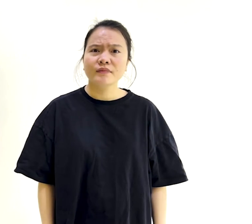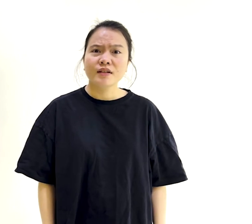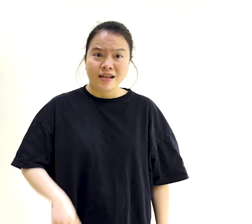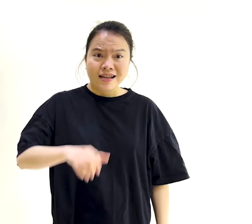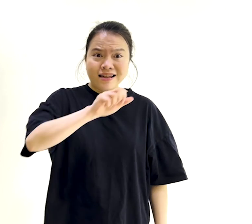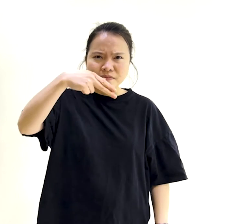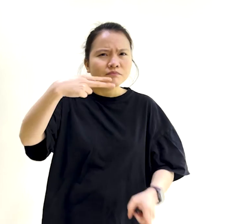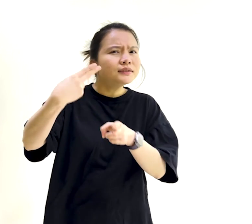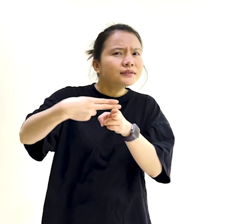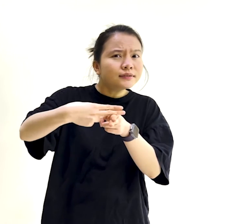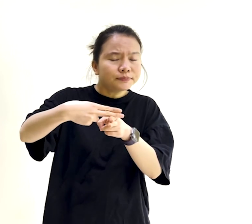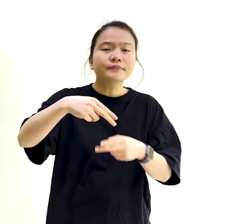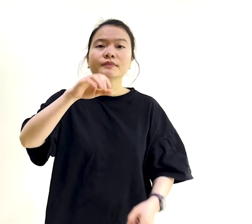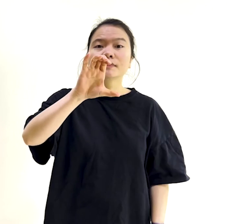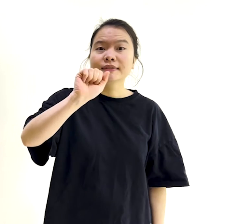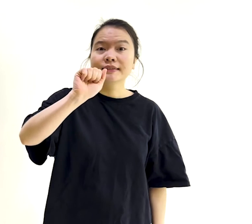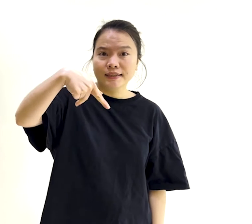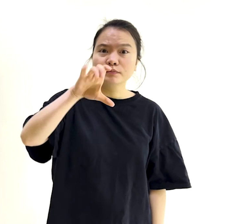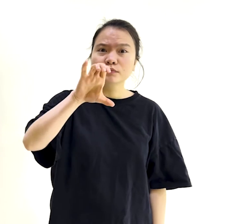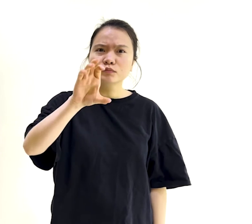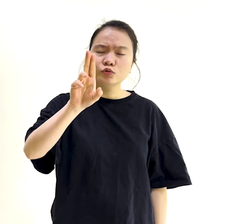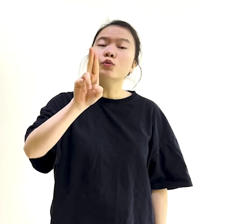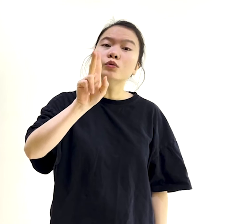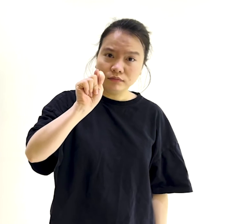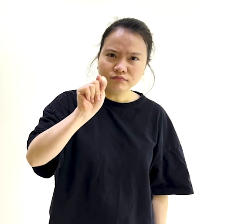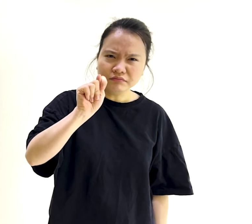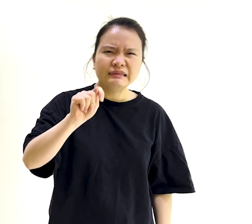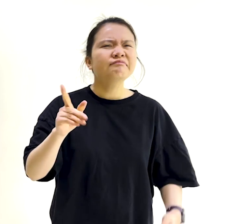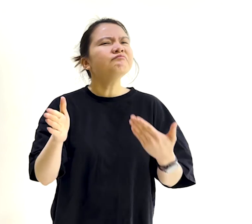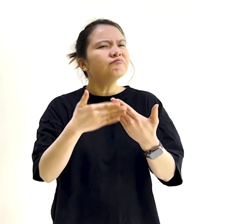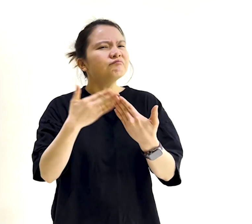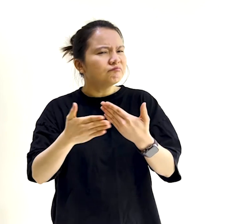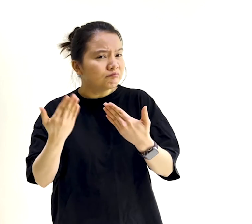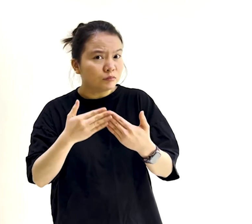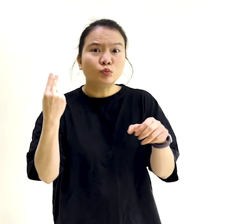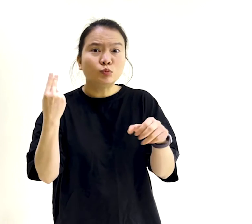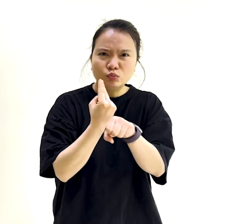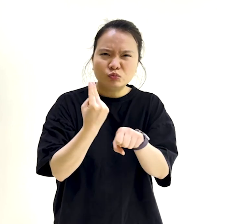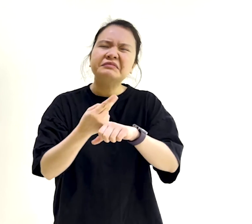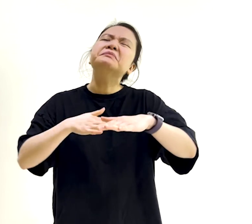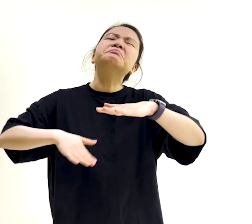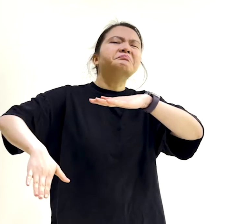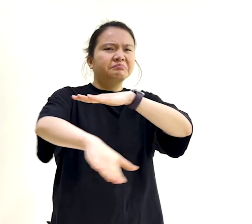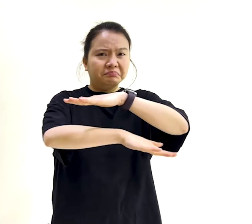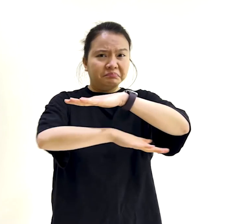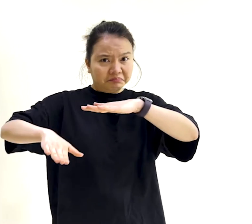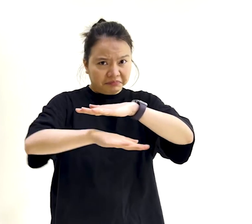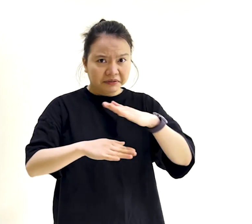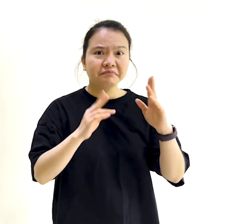The app is called CapCut. The app is easy to use.